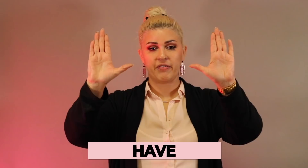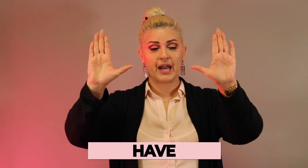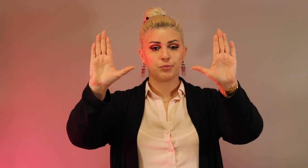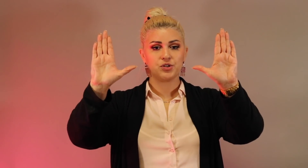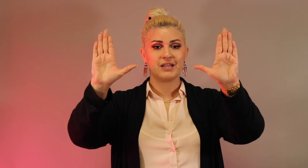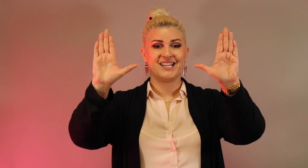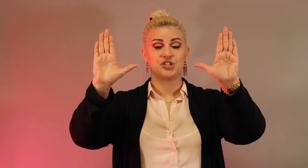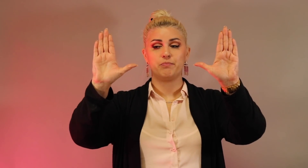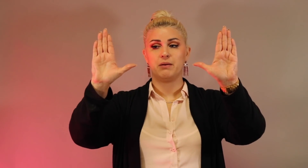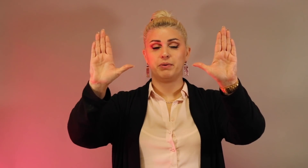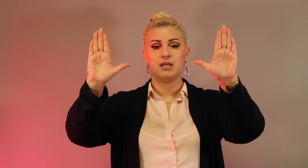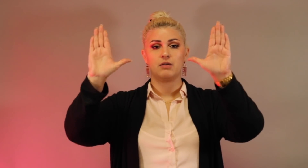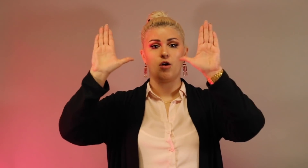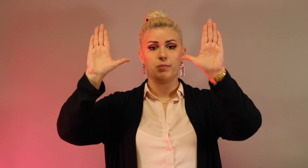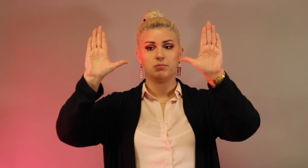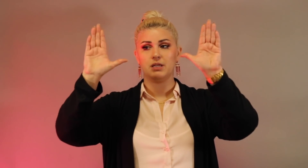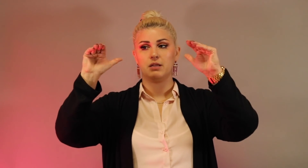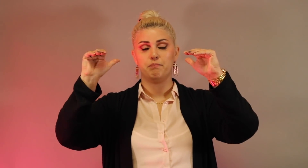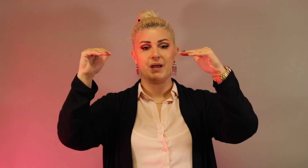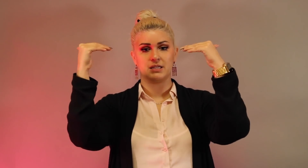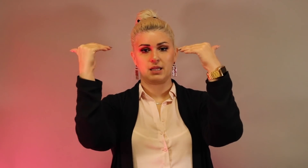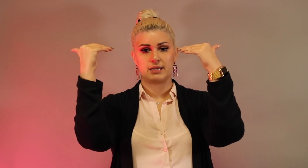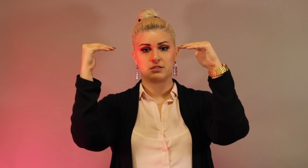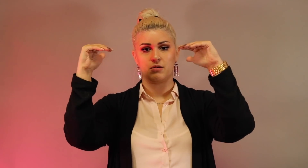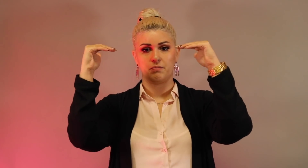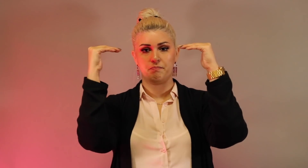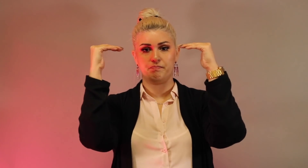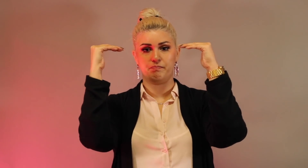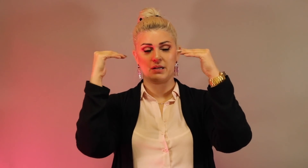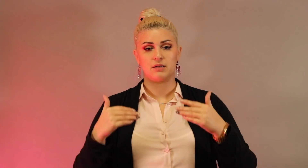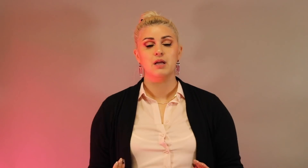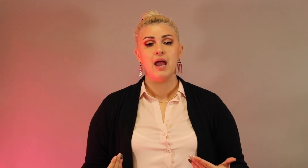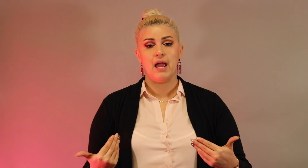if that helps you to get into the bent B, open B and then bend it like so, bend it.